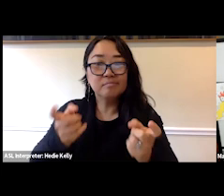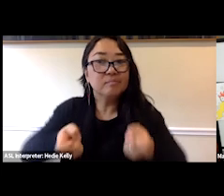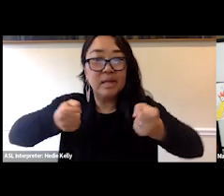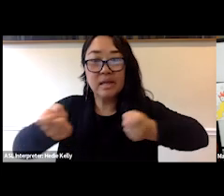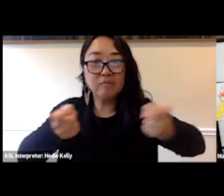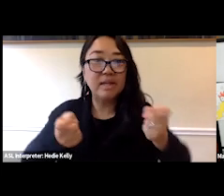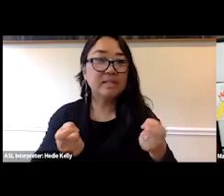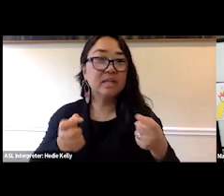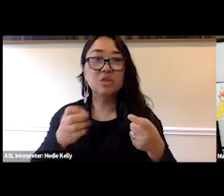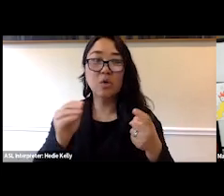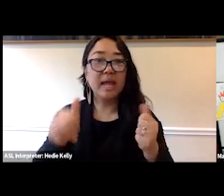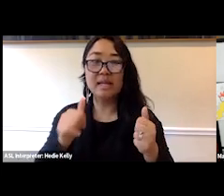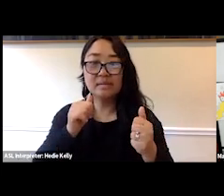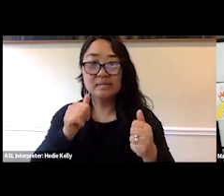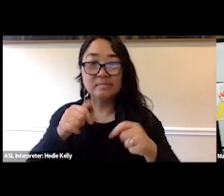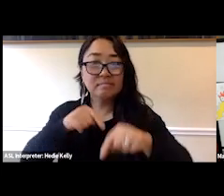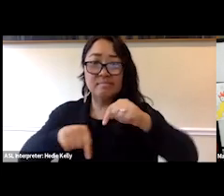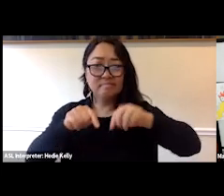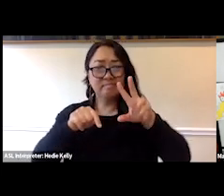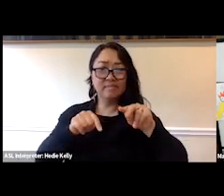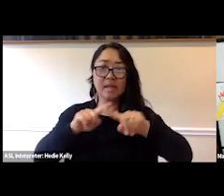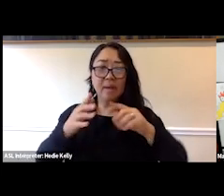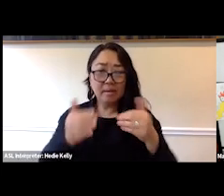to move forward and doing things with the highest possible quality